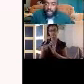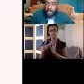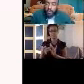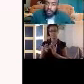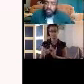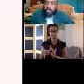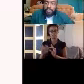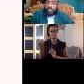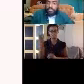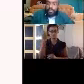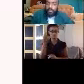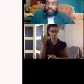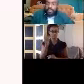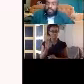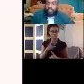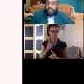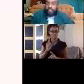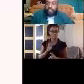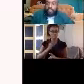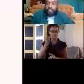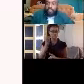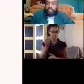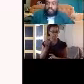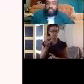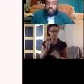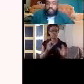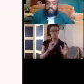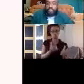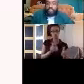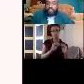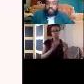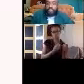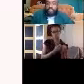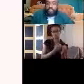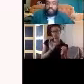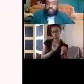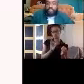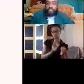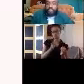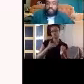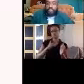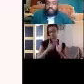is coming from. So, when you hear something, say something.